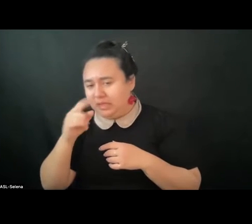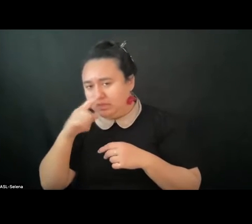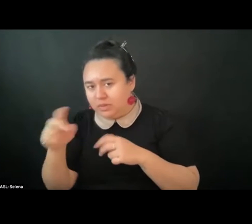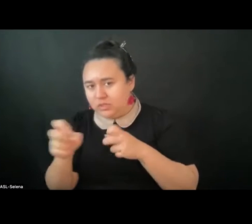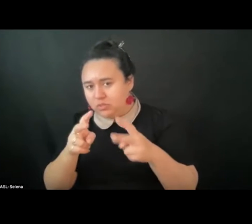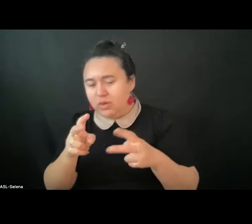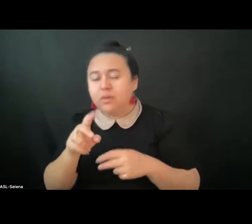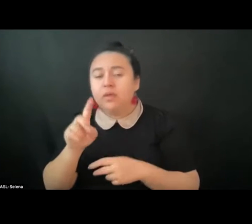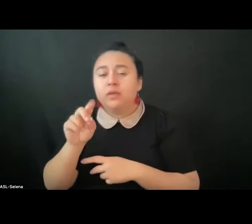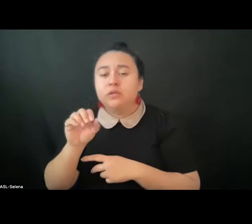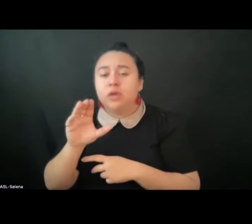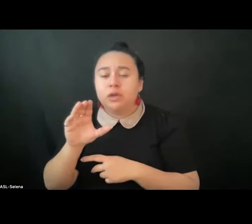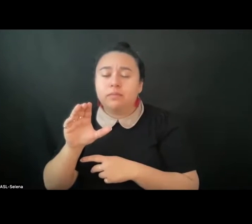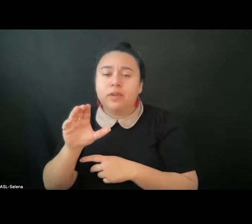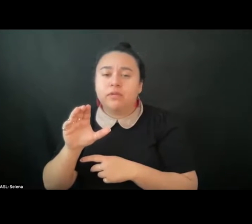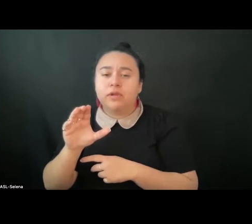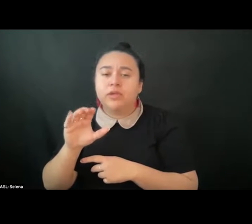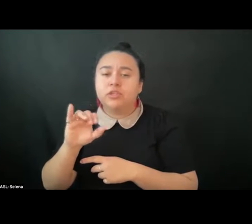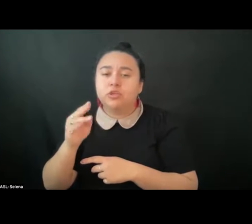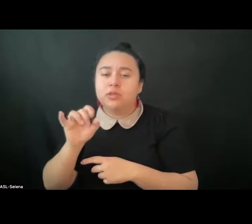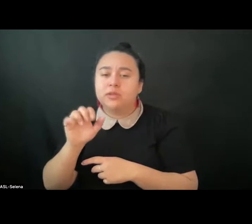summit we are having at the begin of March.